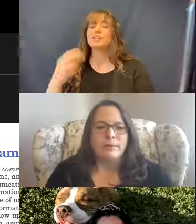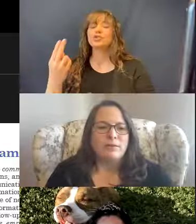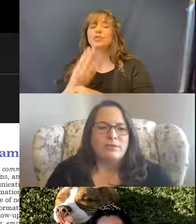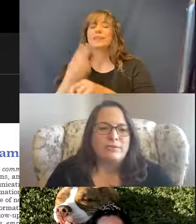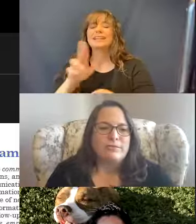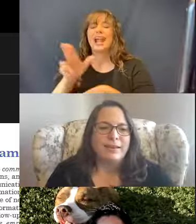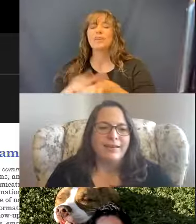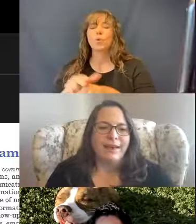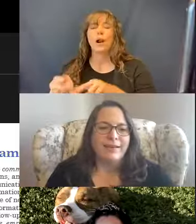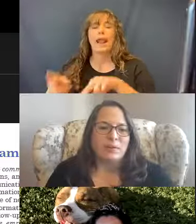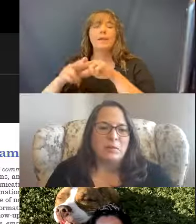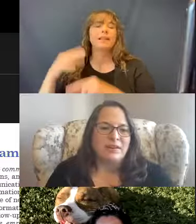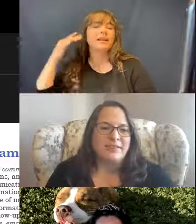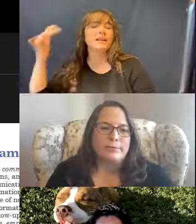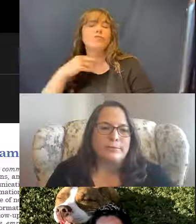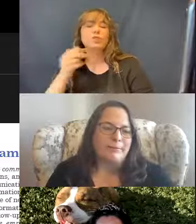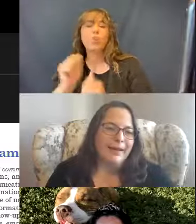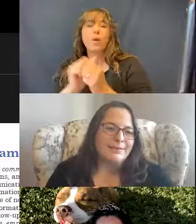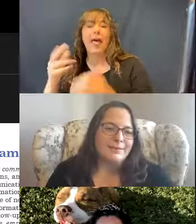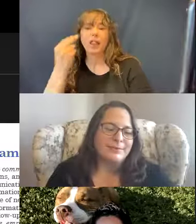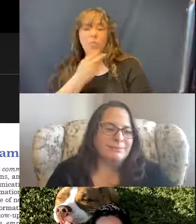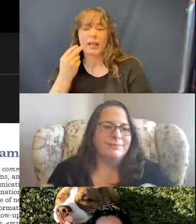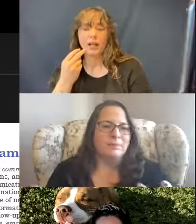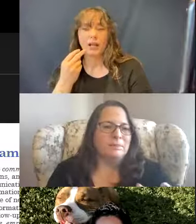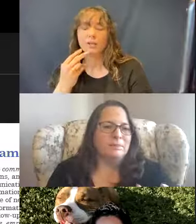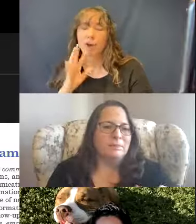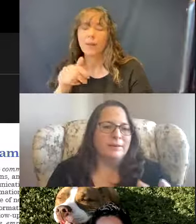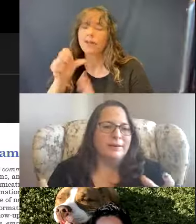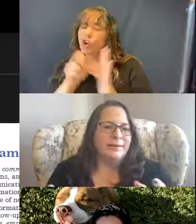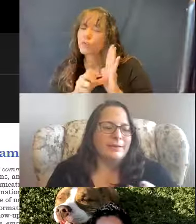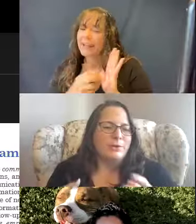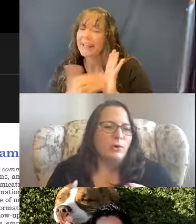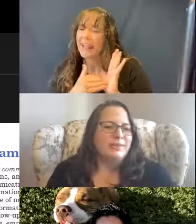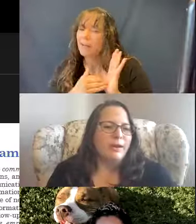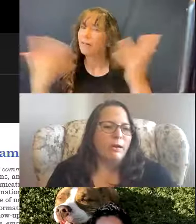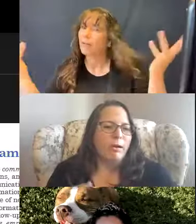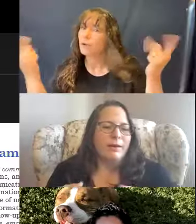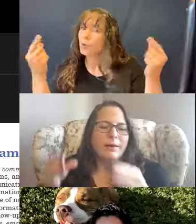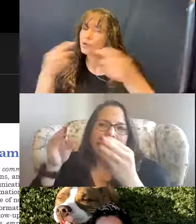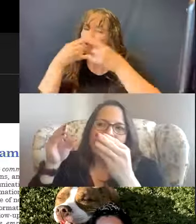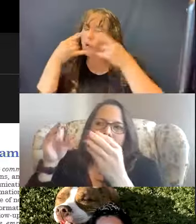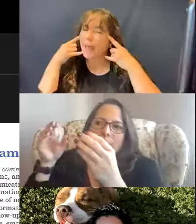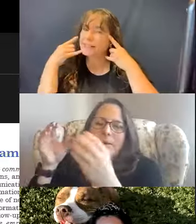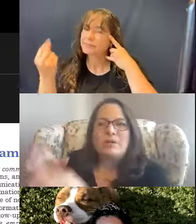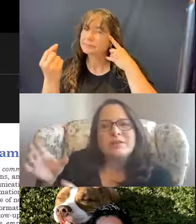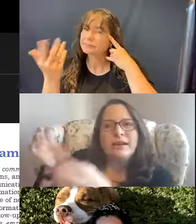about surgery. Again, when they're wearing surgical masks. But they're focusing on the